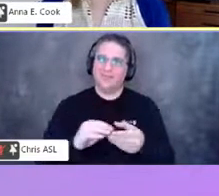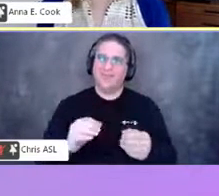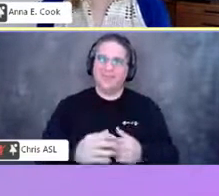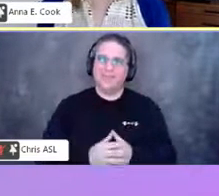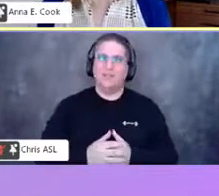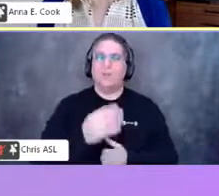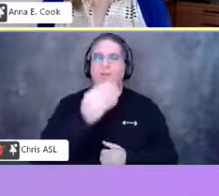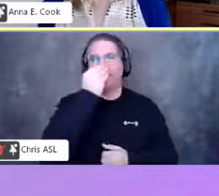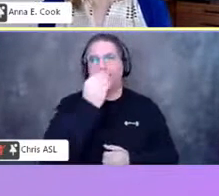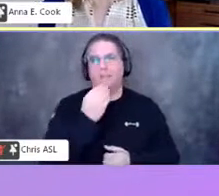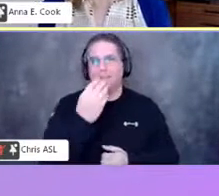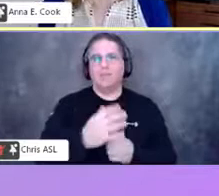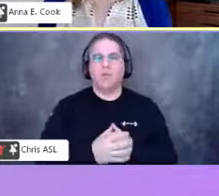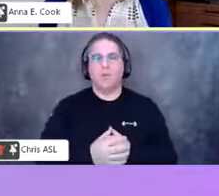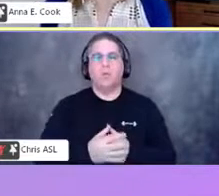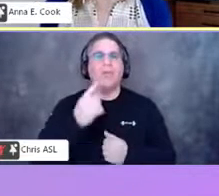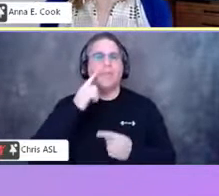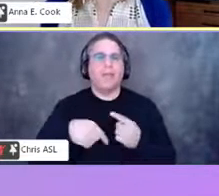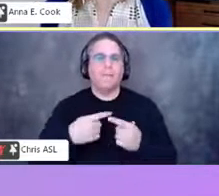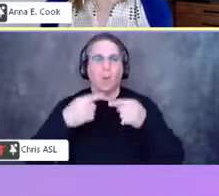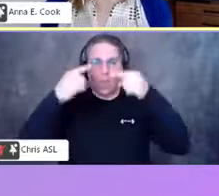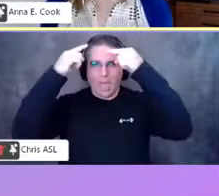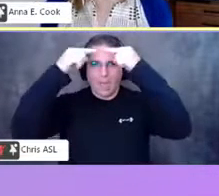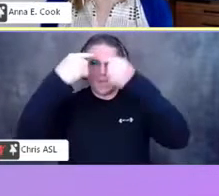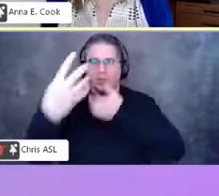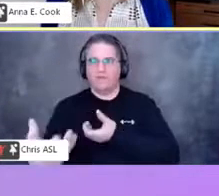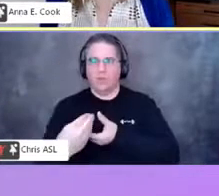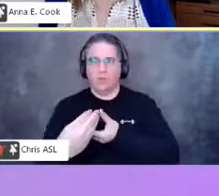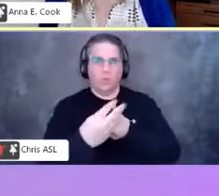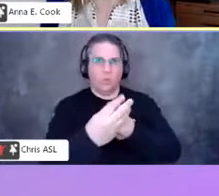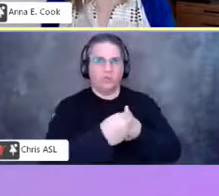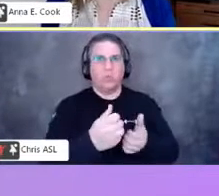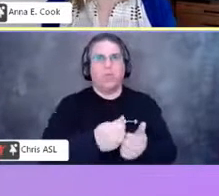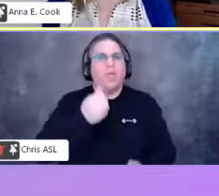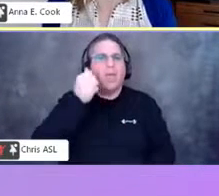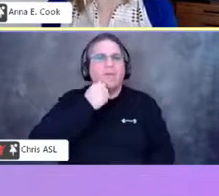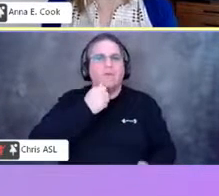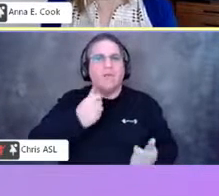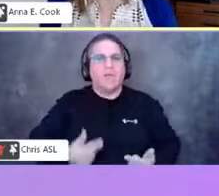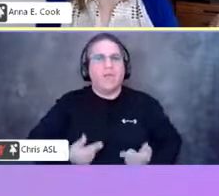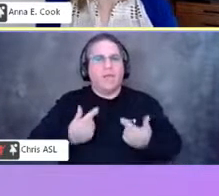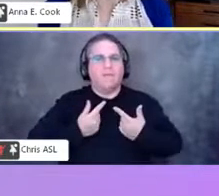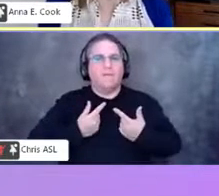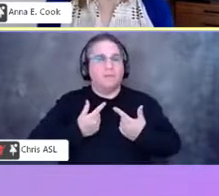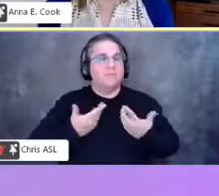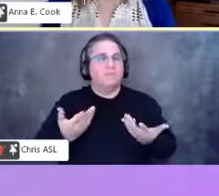about cognitive inclusion in our lives when it comes to the cognitive demand of focus